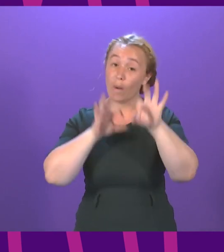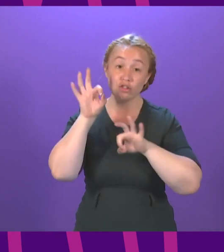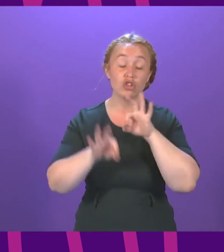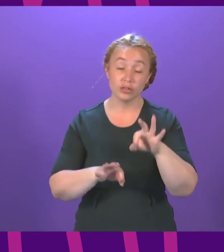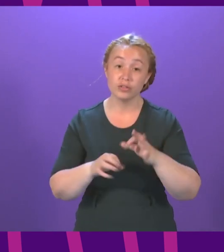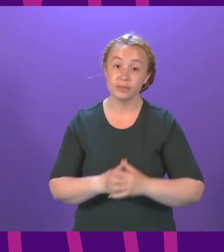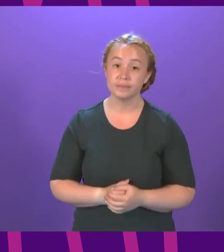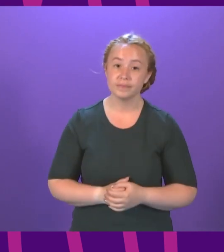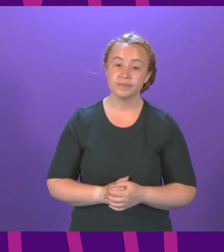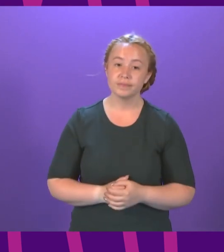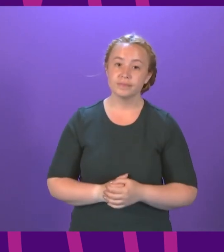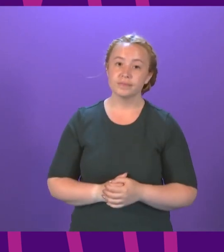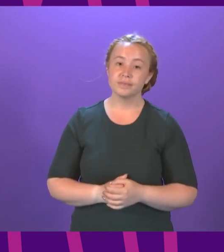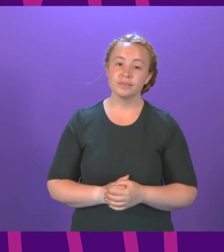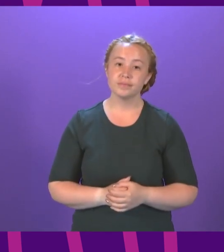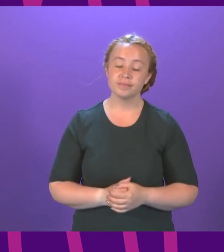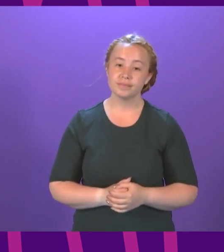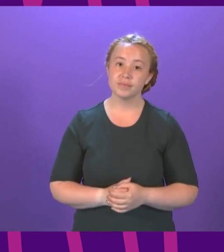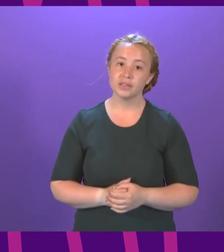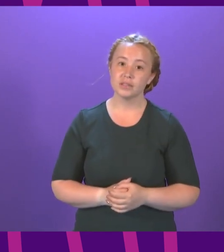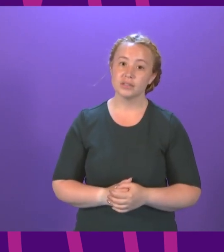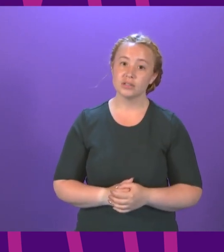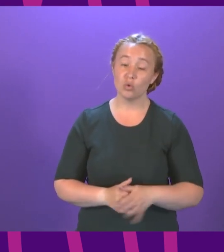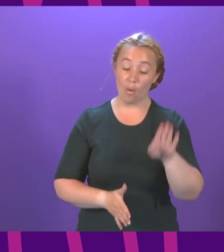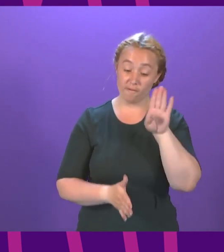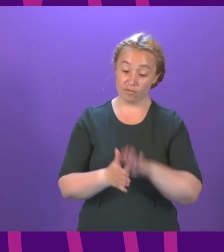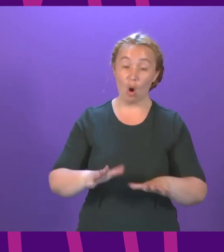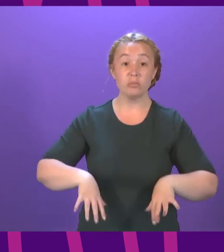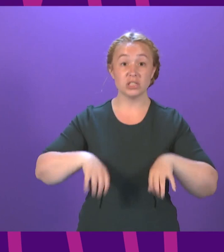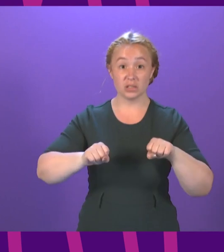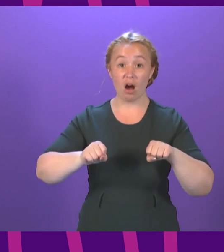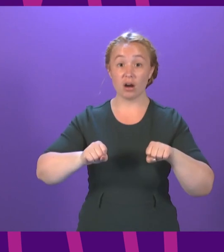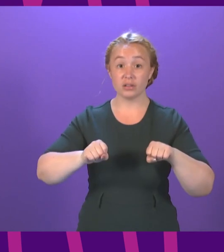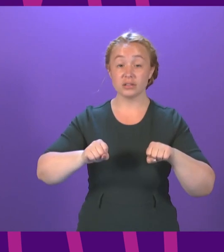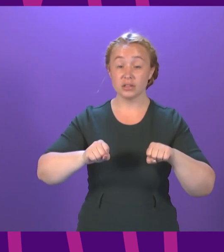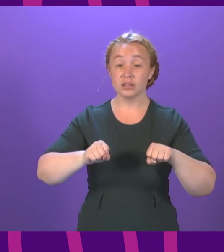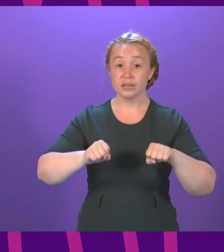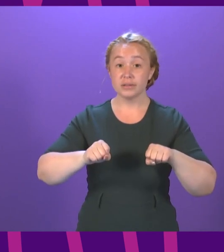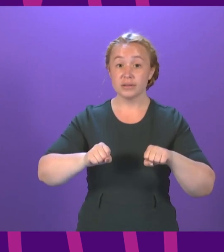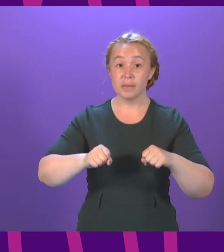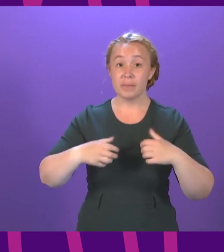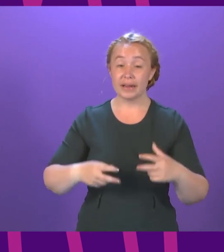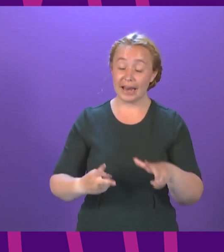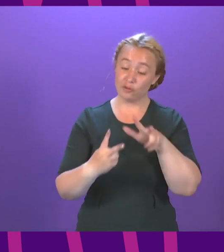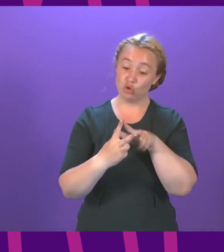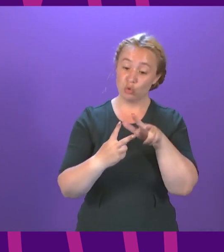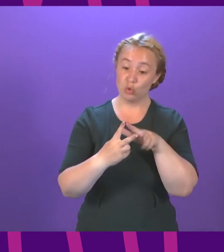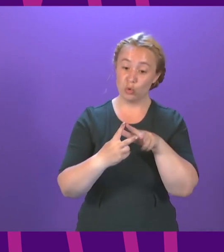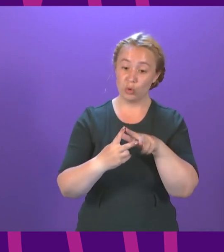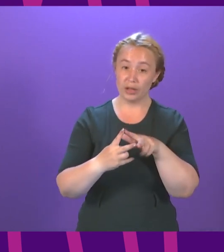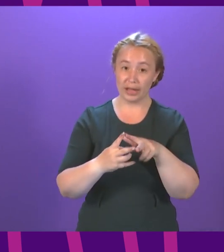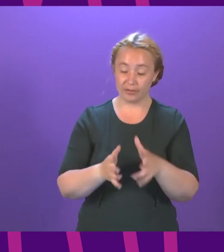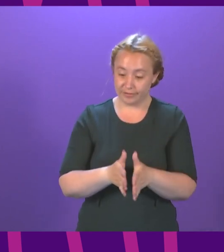We will always face—and have done from day 1—two extremes in relation to criticism of our approach,